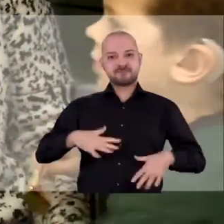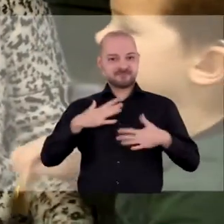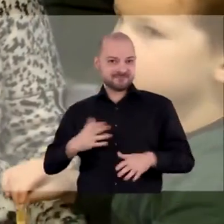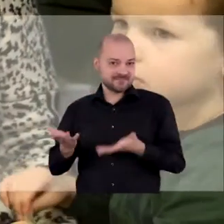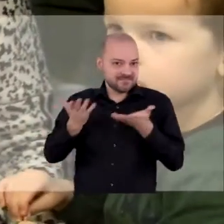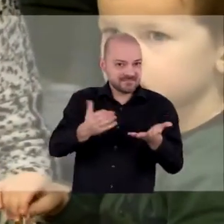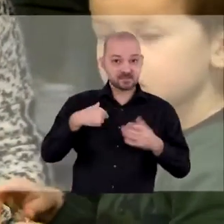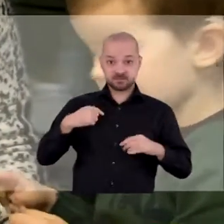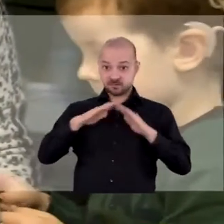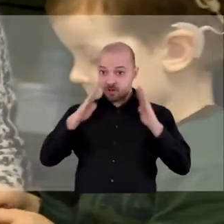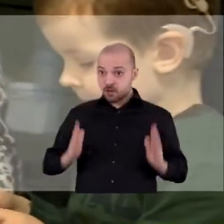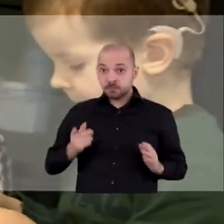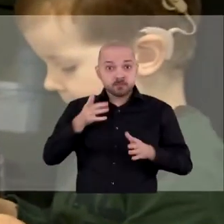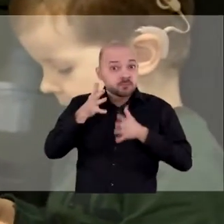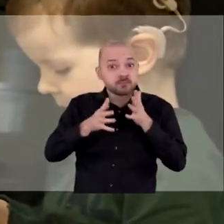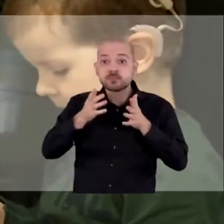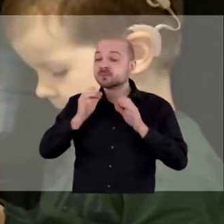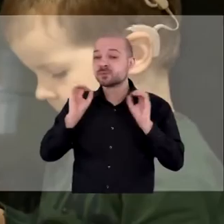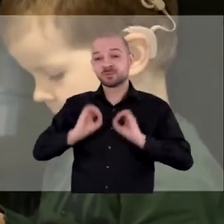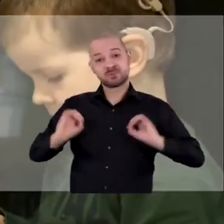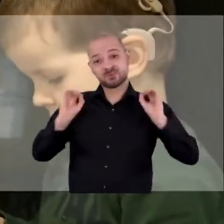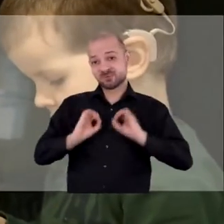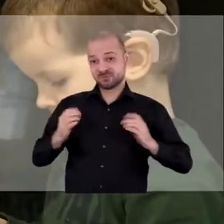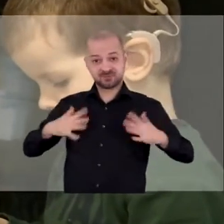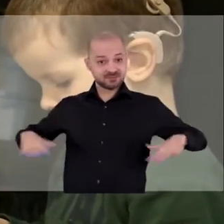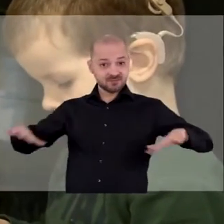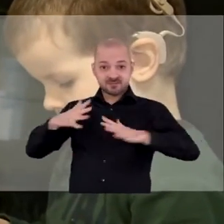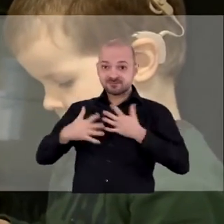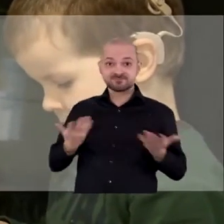That is why this event is so important, because at home he doesn’t live in a sign-language environment.